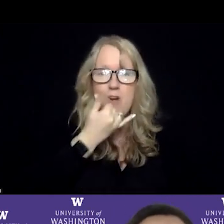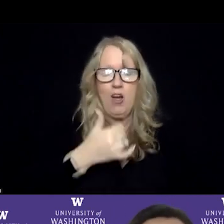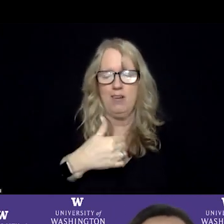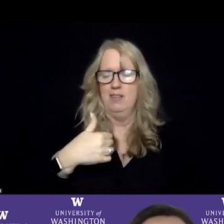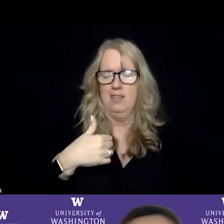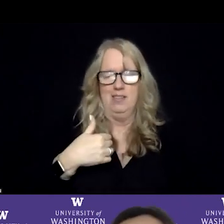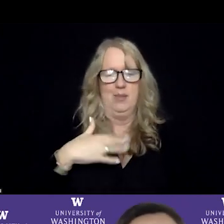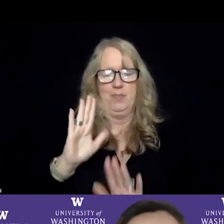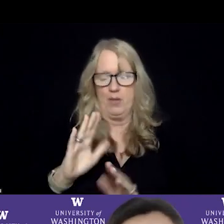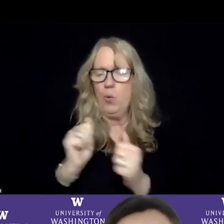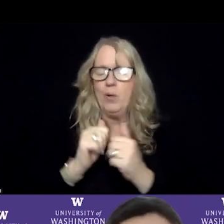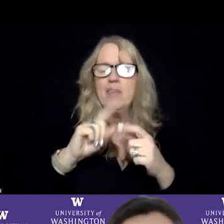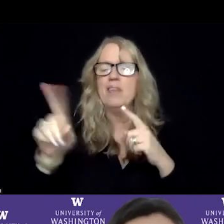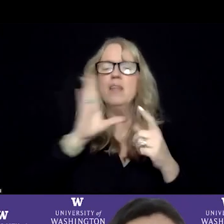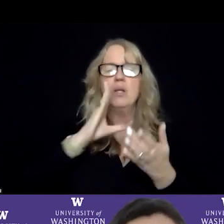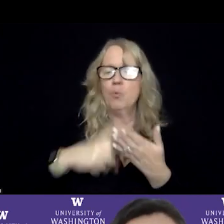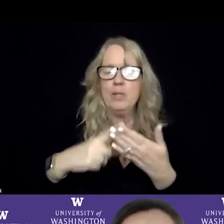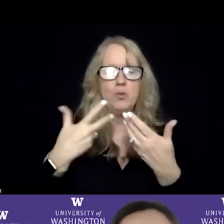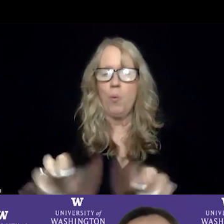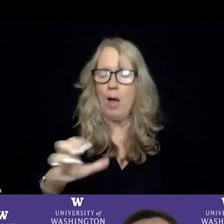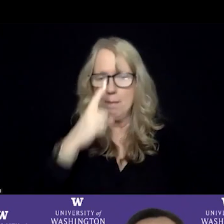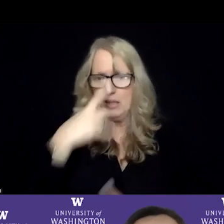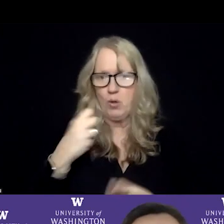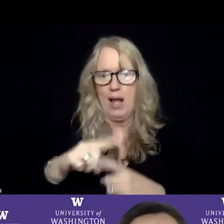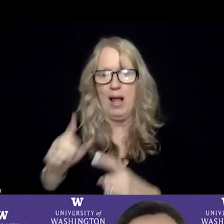THAT WE DON'T WANT MENTAL HEALTH IN A POLICE CAR. THAT MANAGED